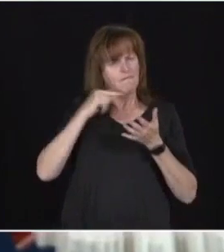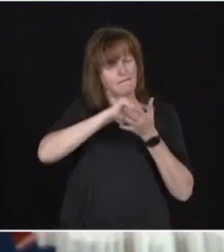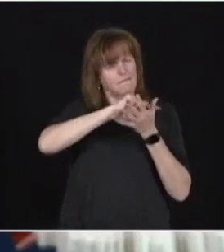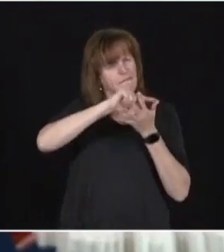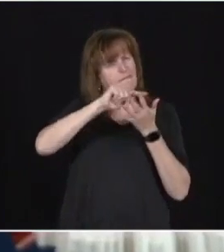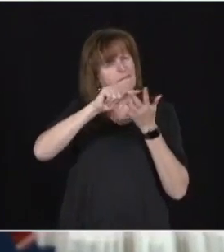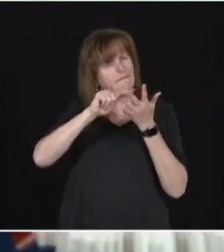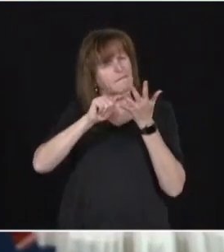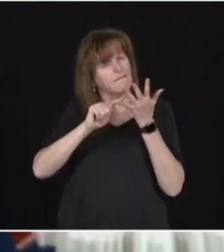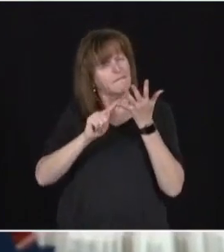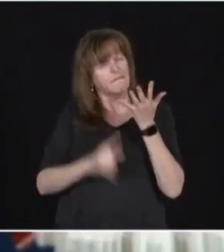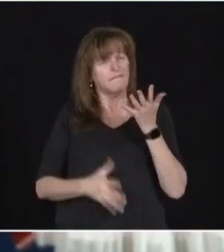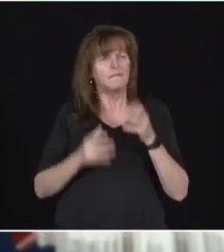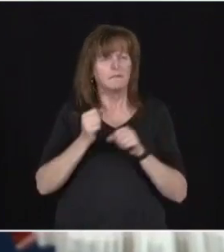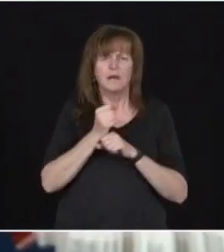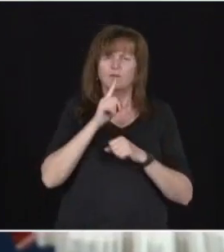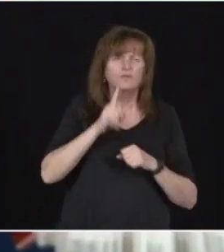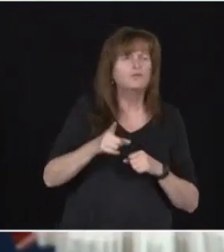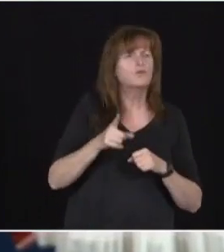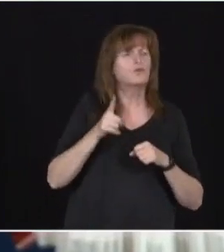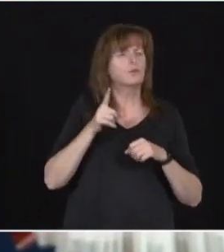make sure that they are